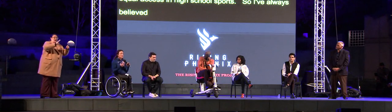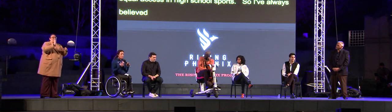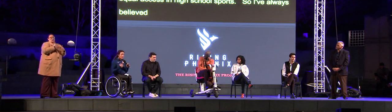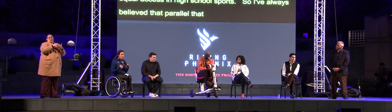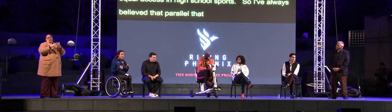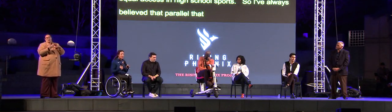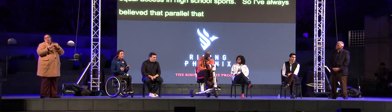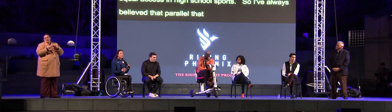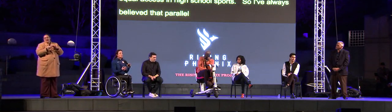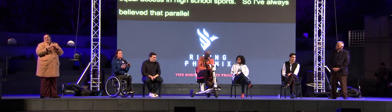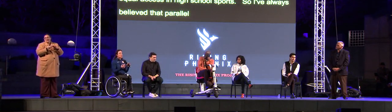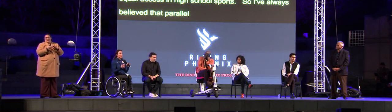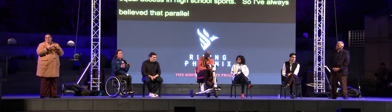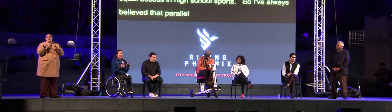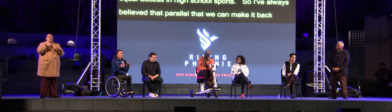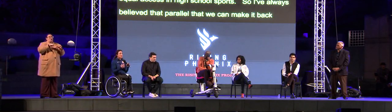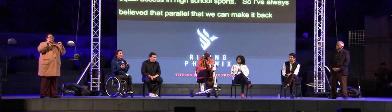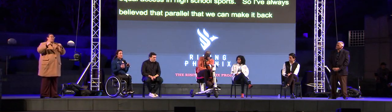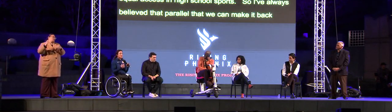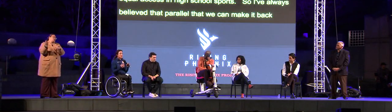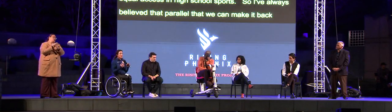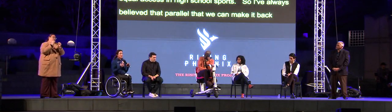so we are able to share more stories.